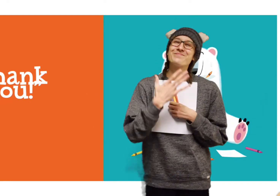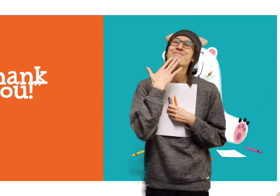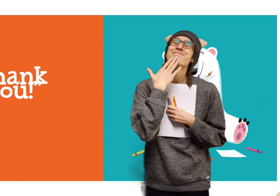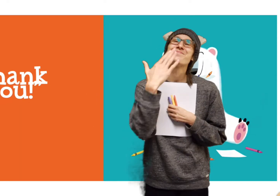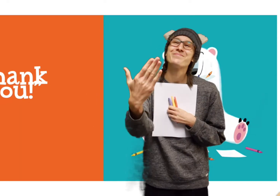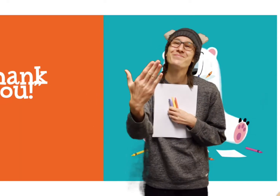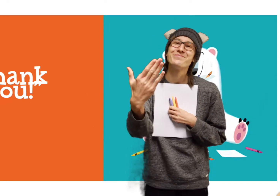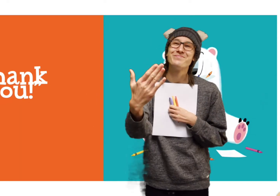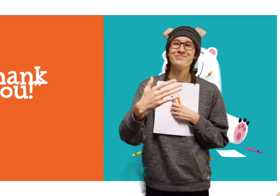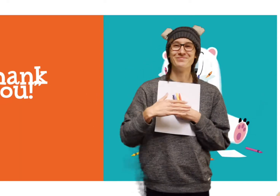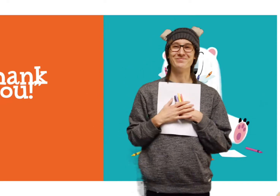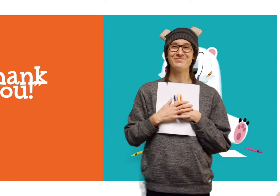Thank you!